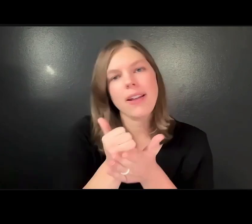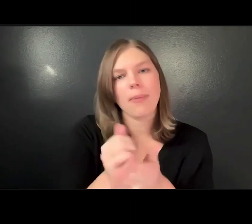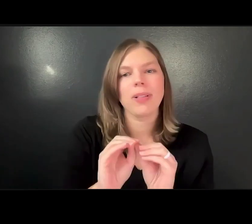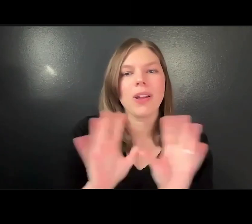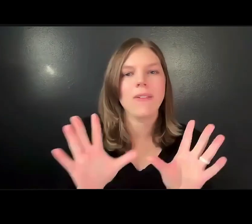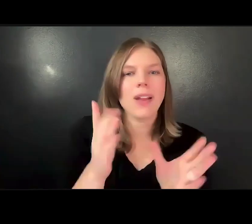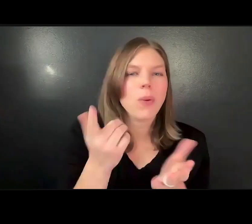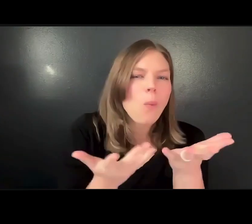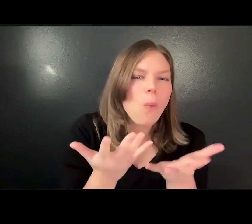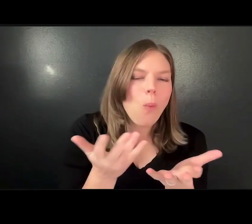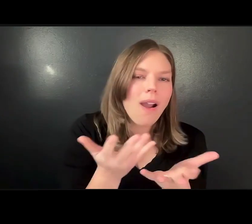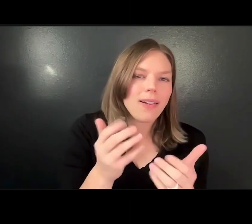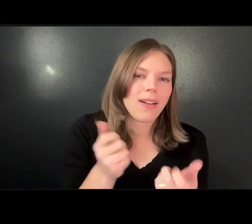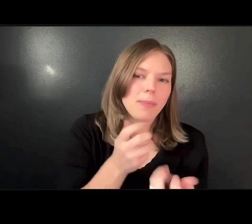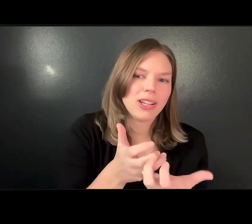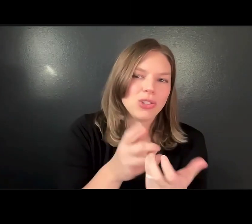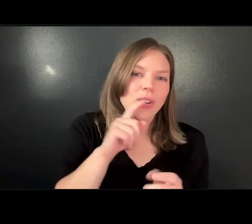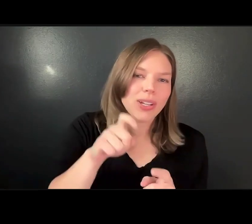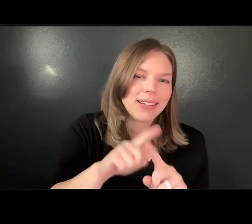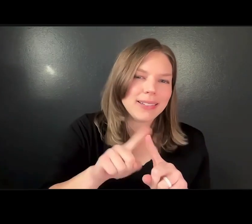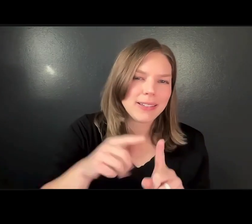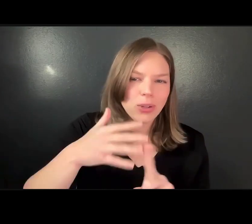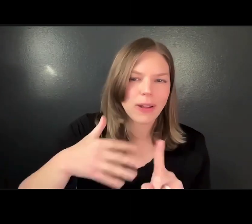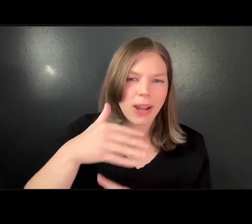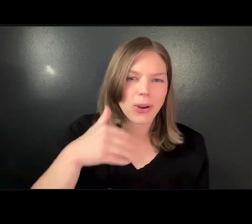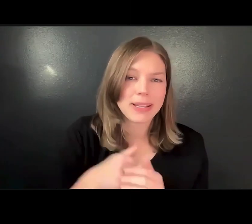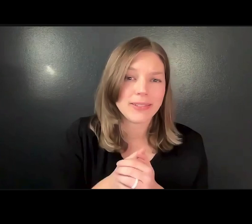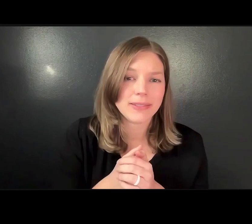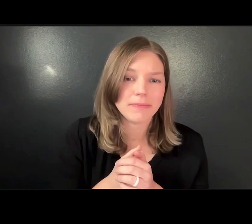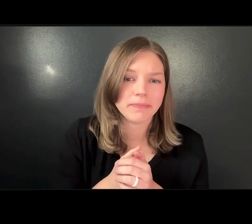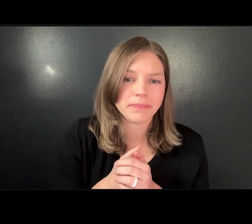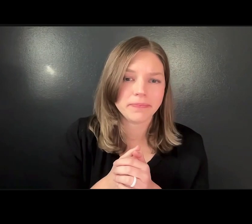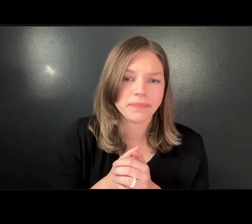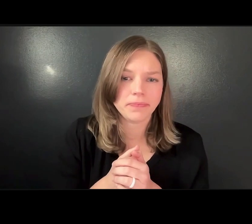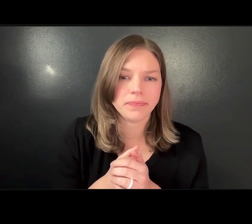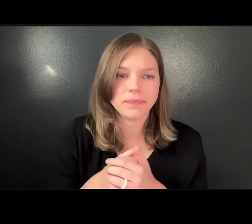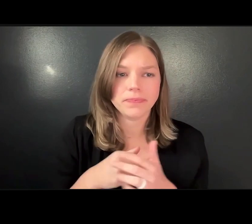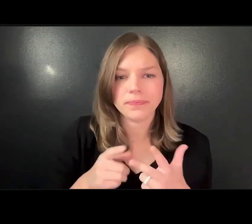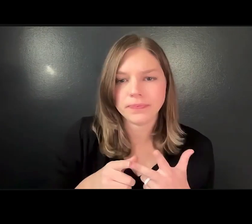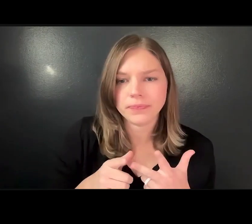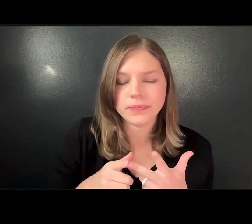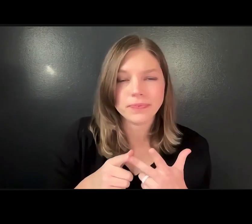can help clarify what accommodations are needed in different environments.